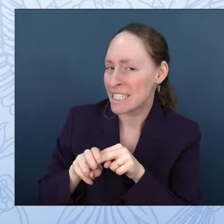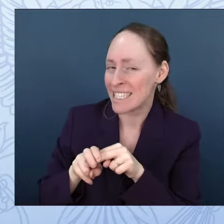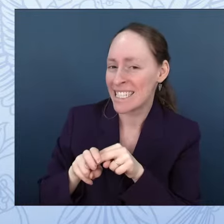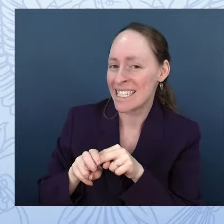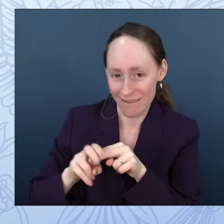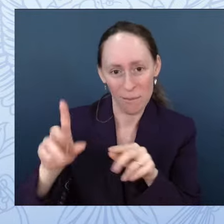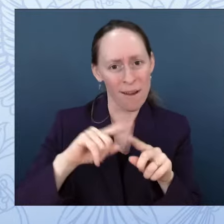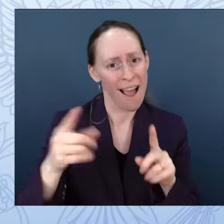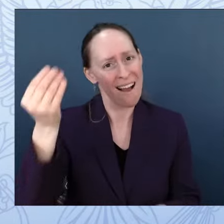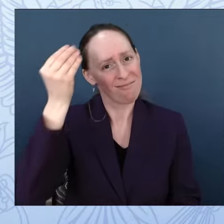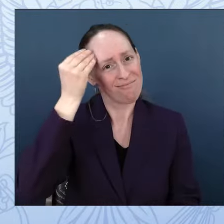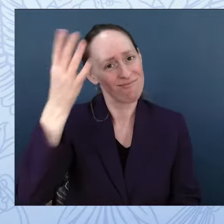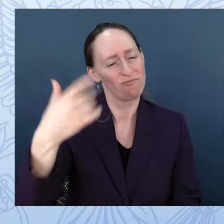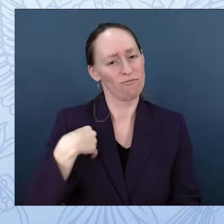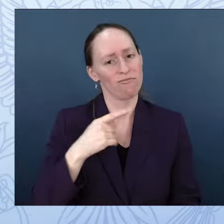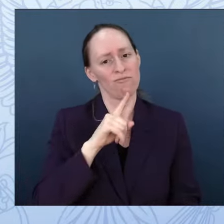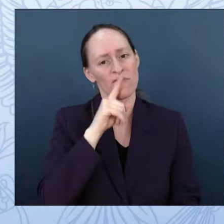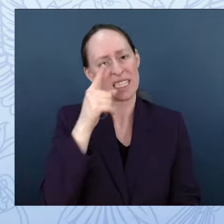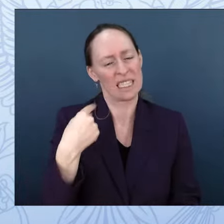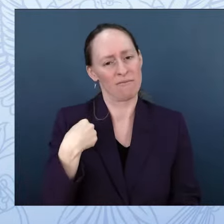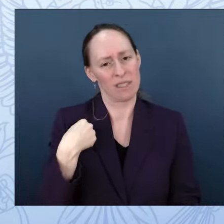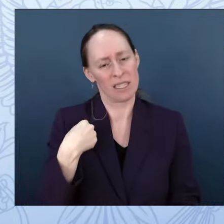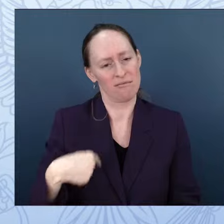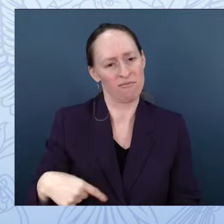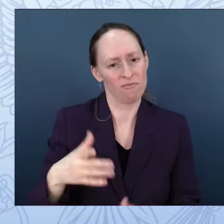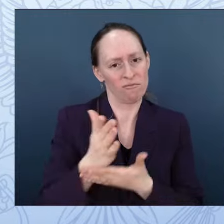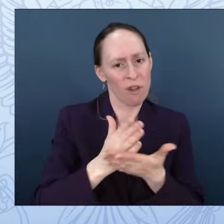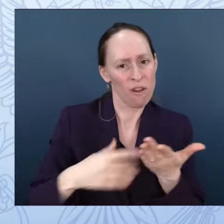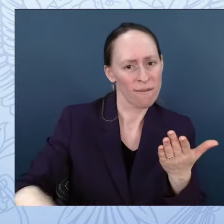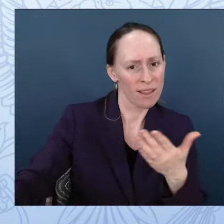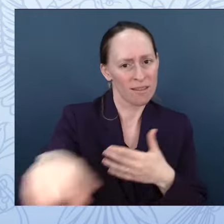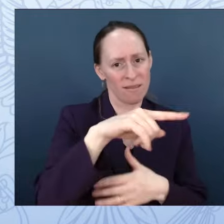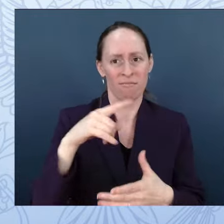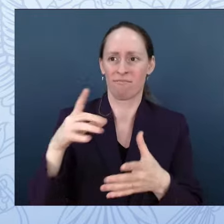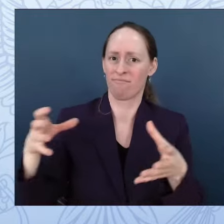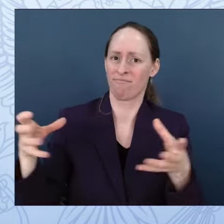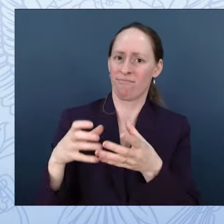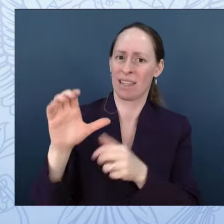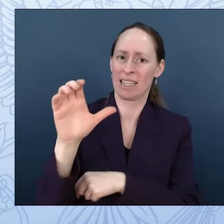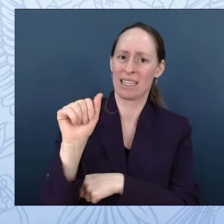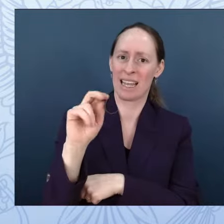The Cancer Moonshot represents how powerful it can be when all the stakeholders in health care